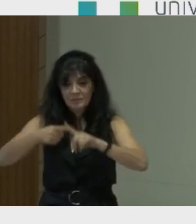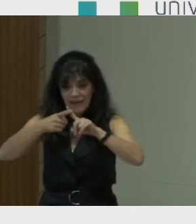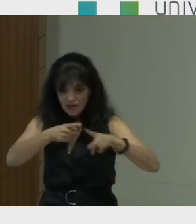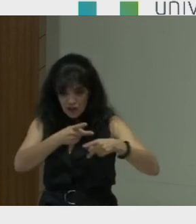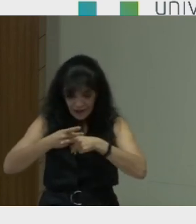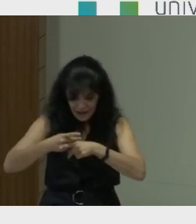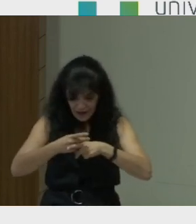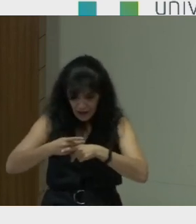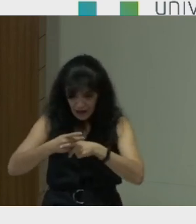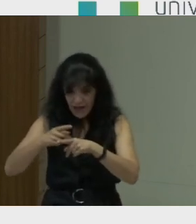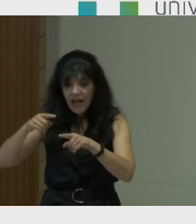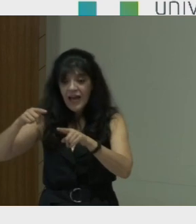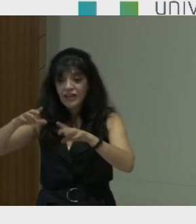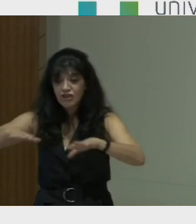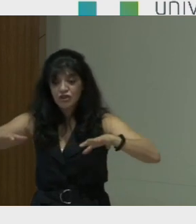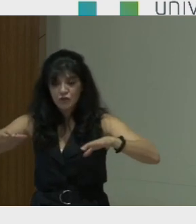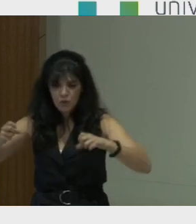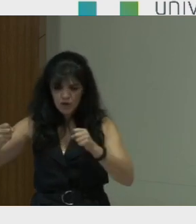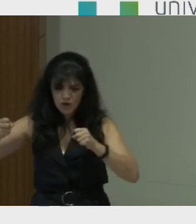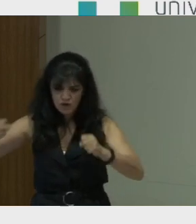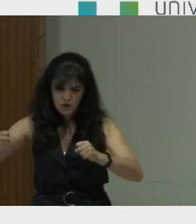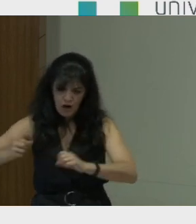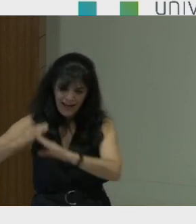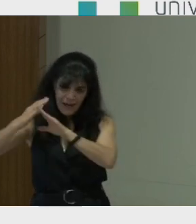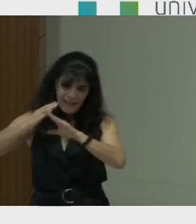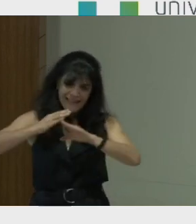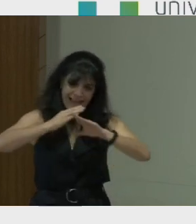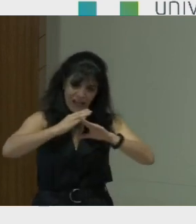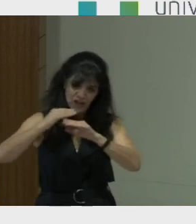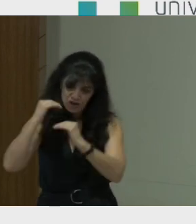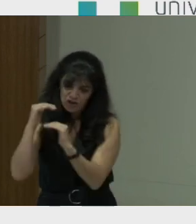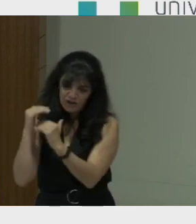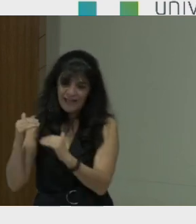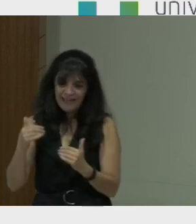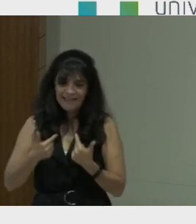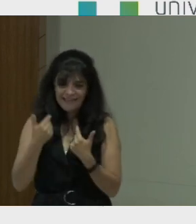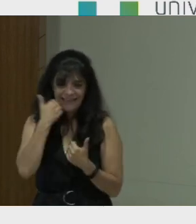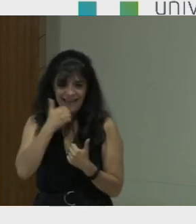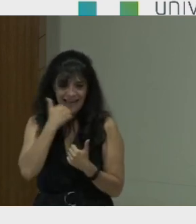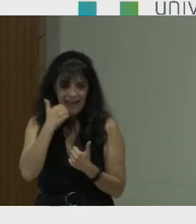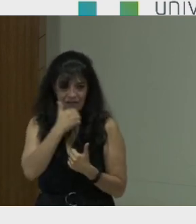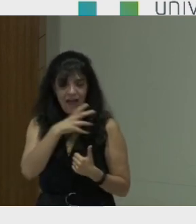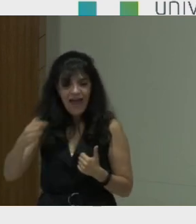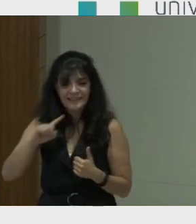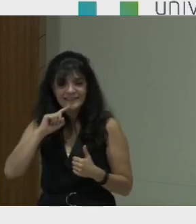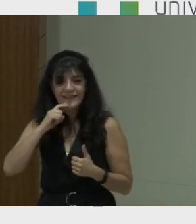children with strong limitations in daily life and children with severe disabilities and there are different